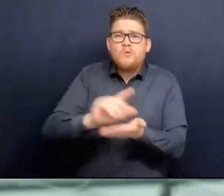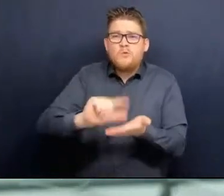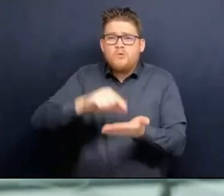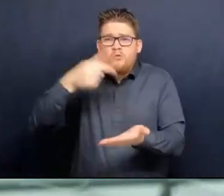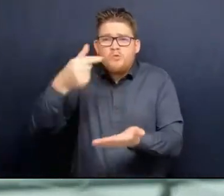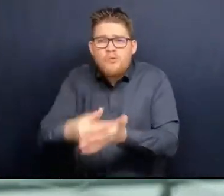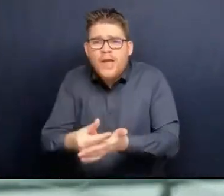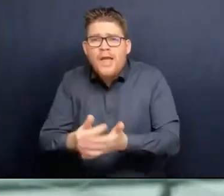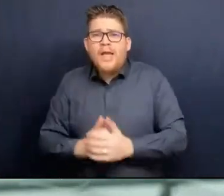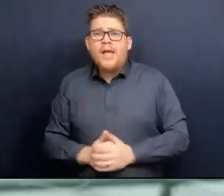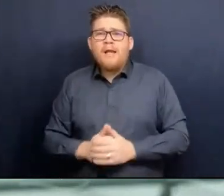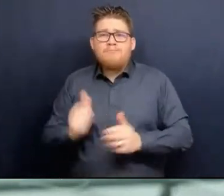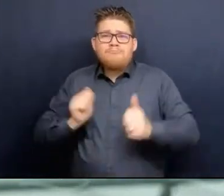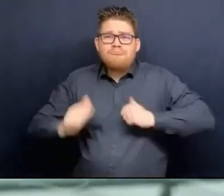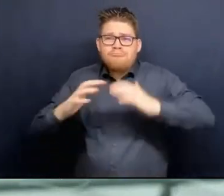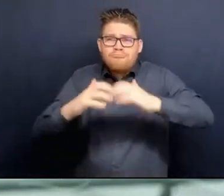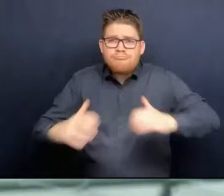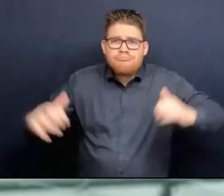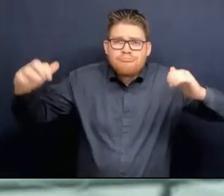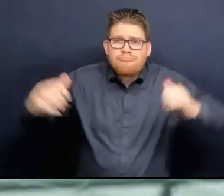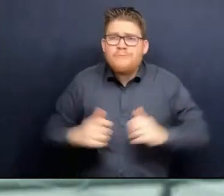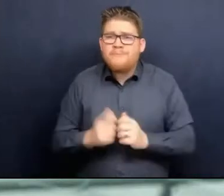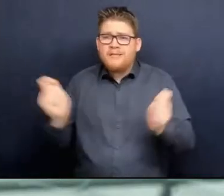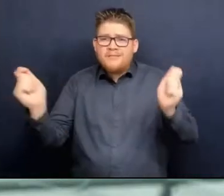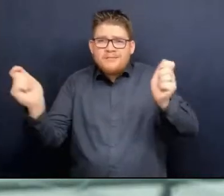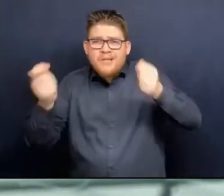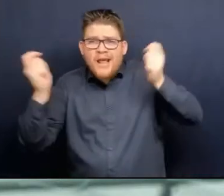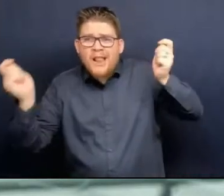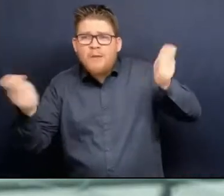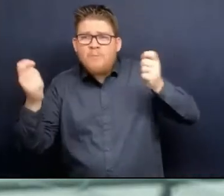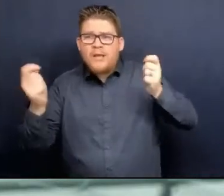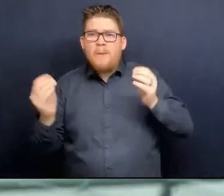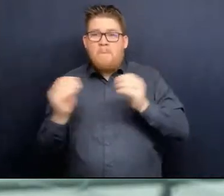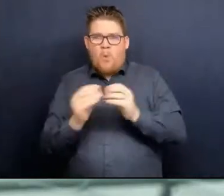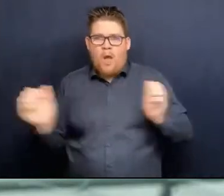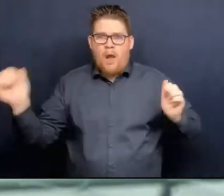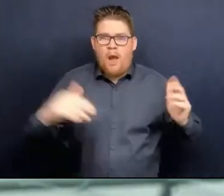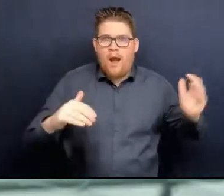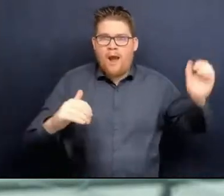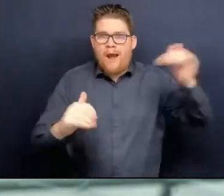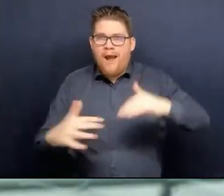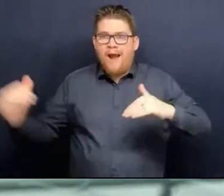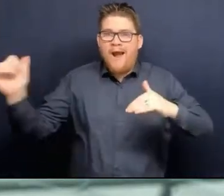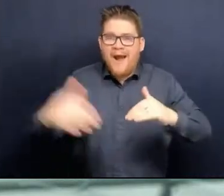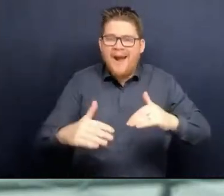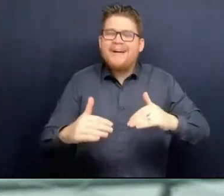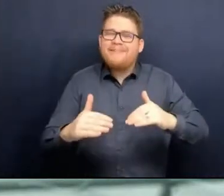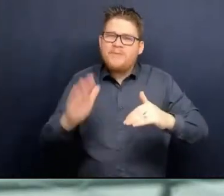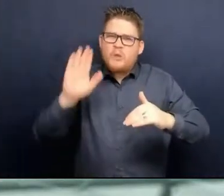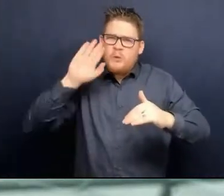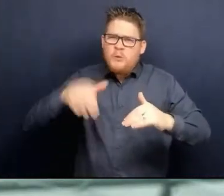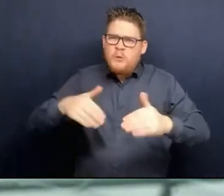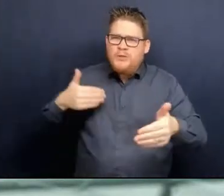concerts, and many workplaces are now moving to full in person returned to work if that hasn't